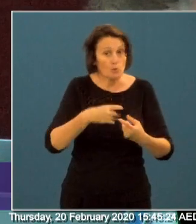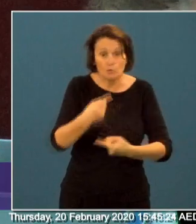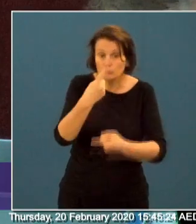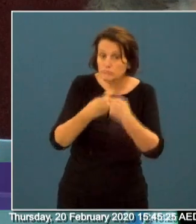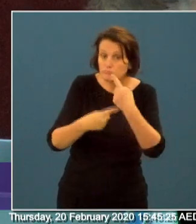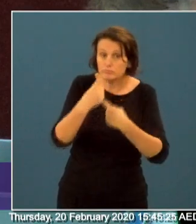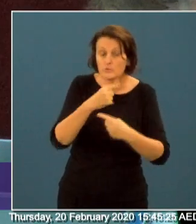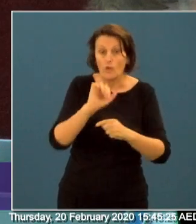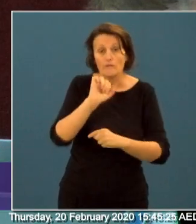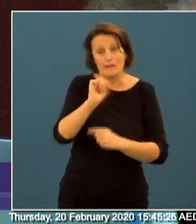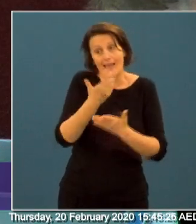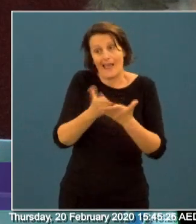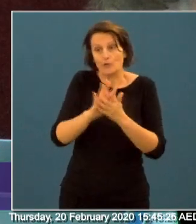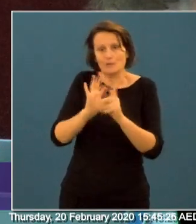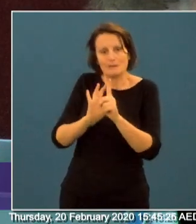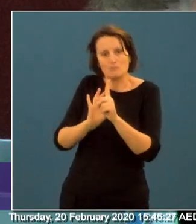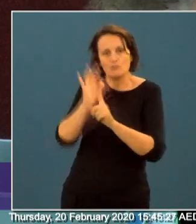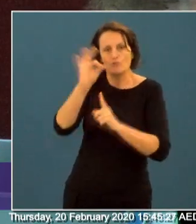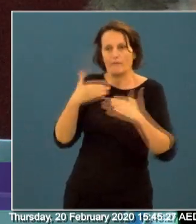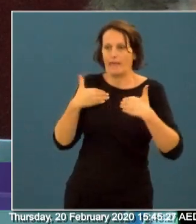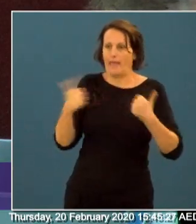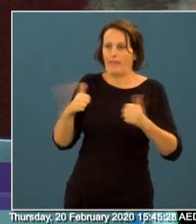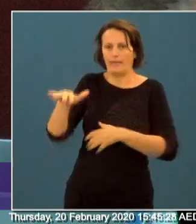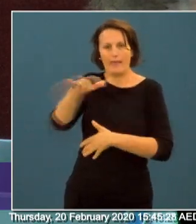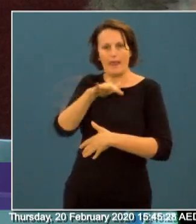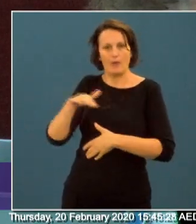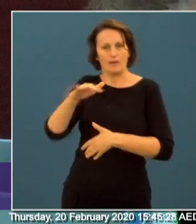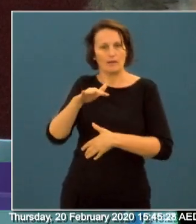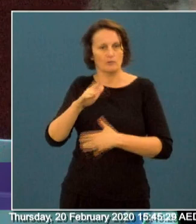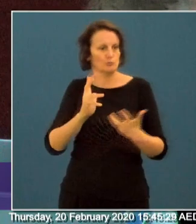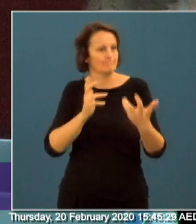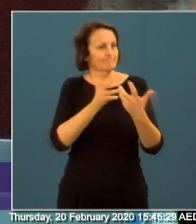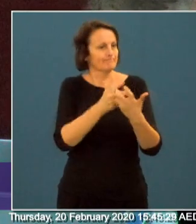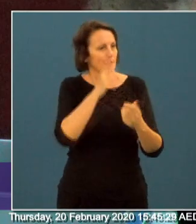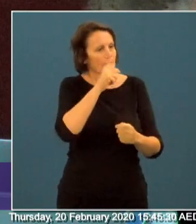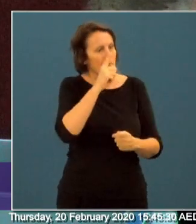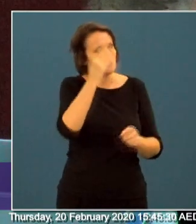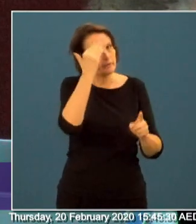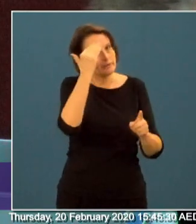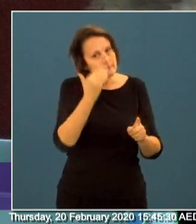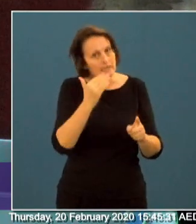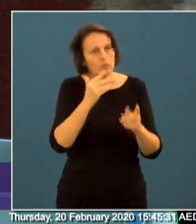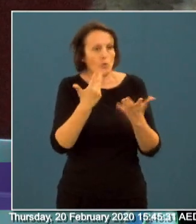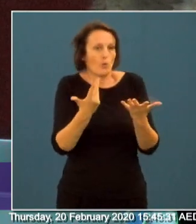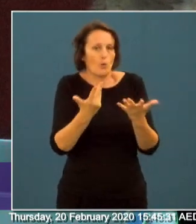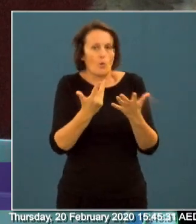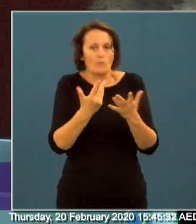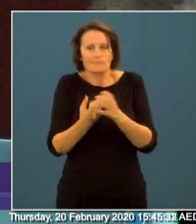about the improvement of health care for people with intellectual and/or developmental disability?